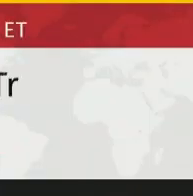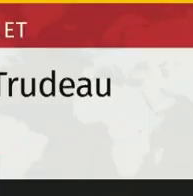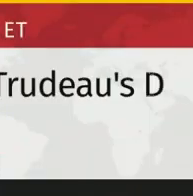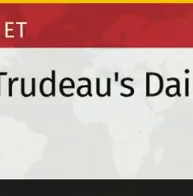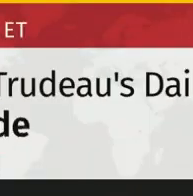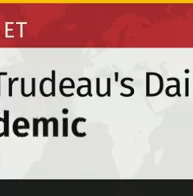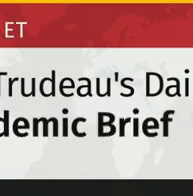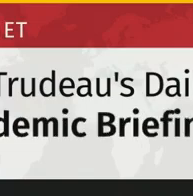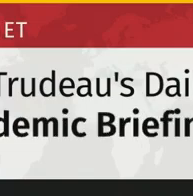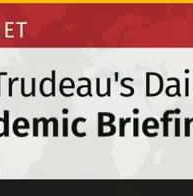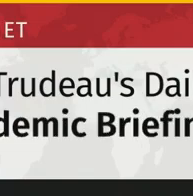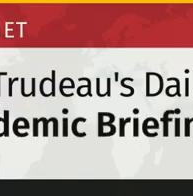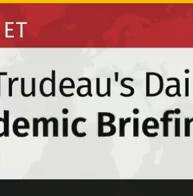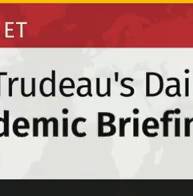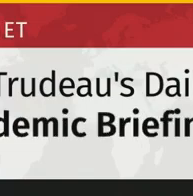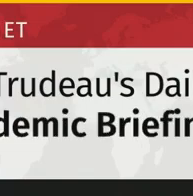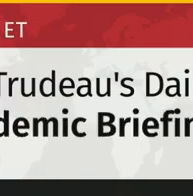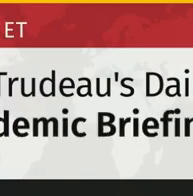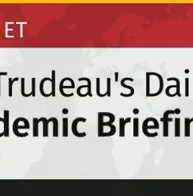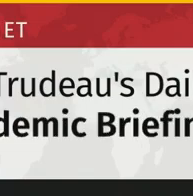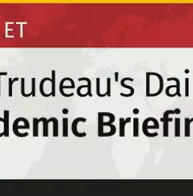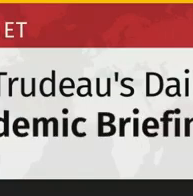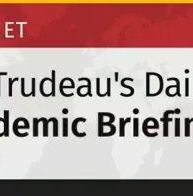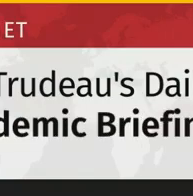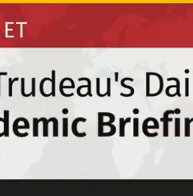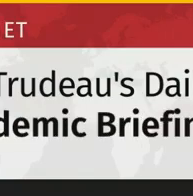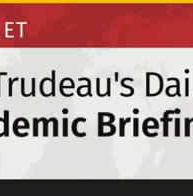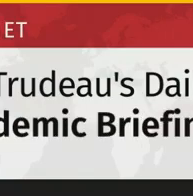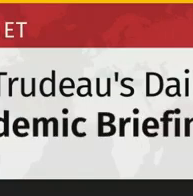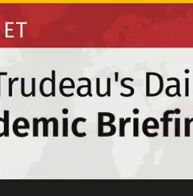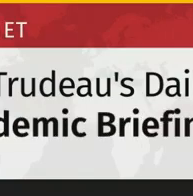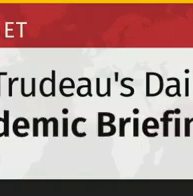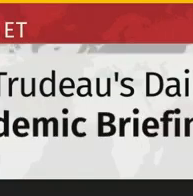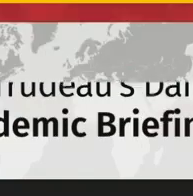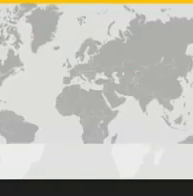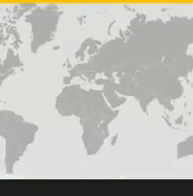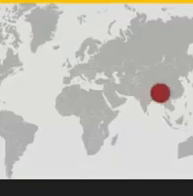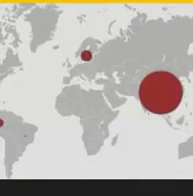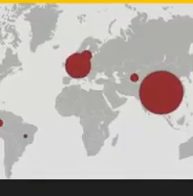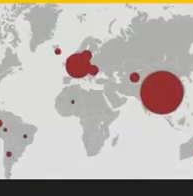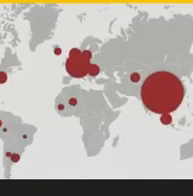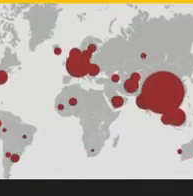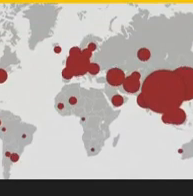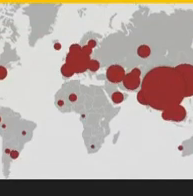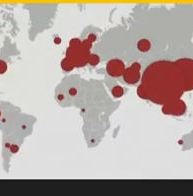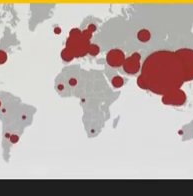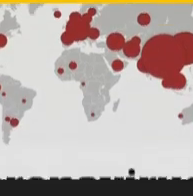I CAN ONLY IMAGINE THINGS ARE EXACERBATED BY THAT POINT. Rosemary: WE SHOWED THE YOU CHART AS WE WERE TALKING.